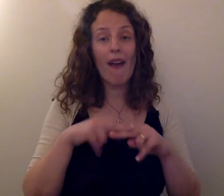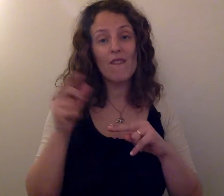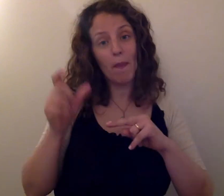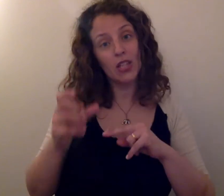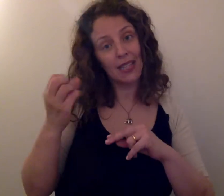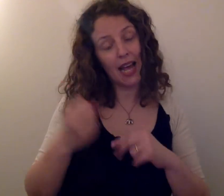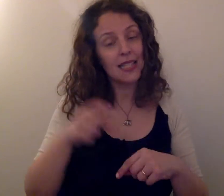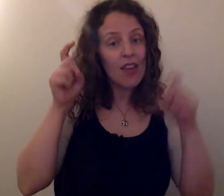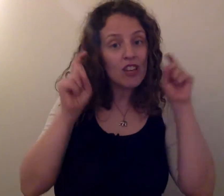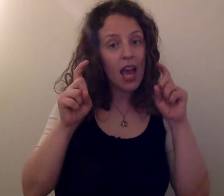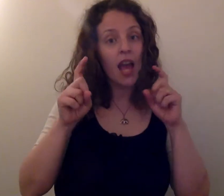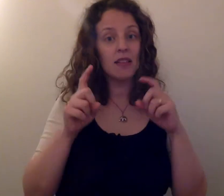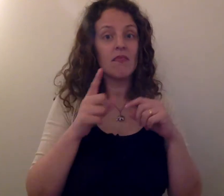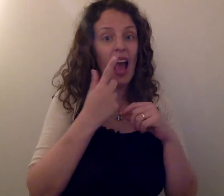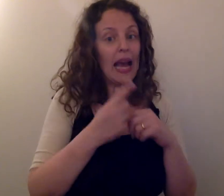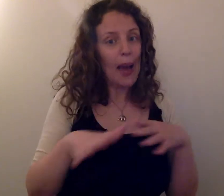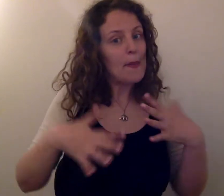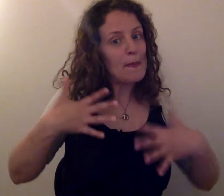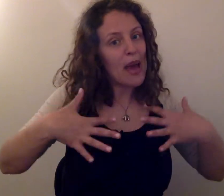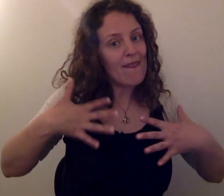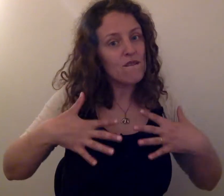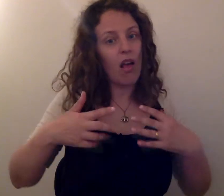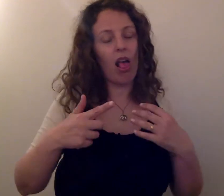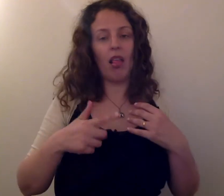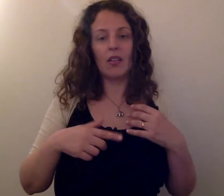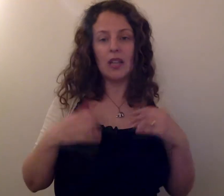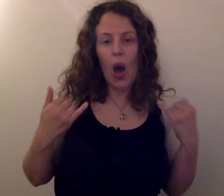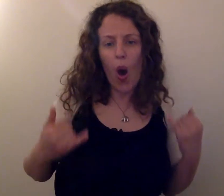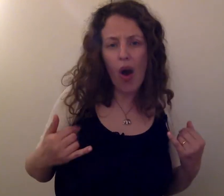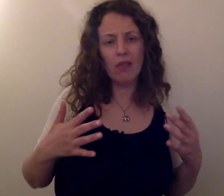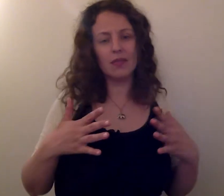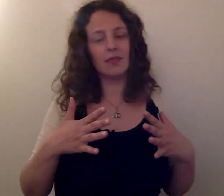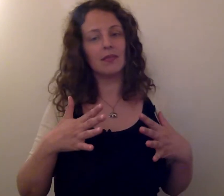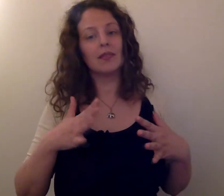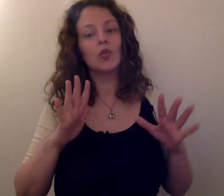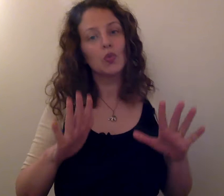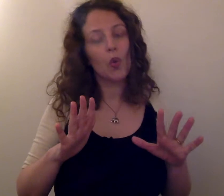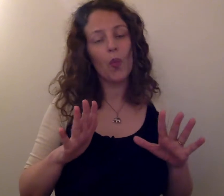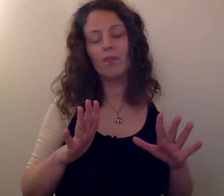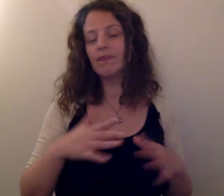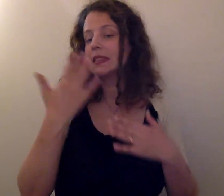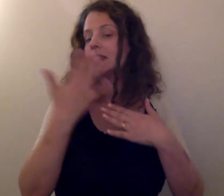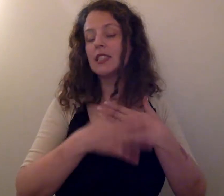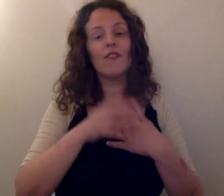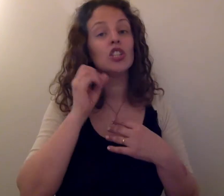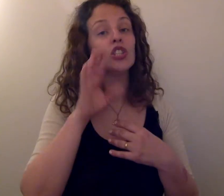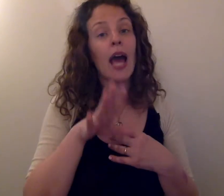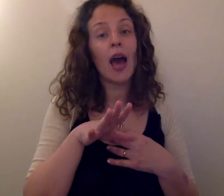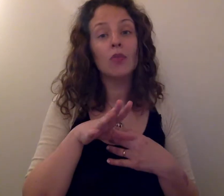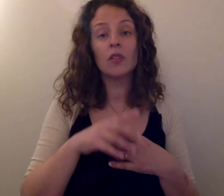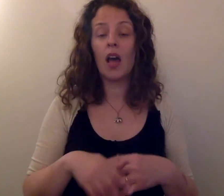If a deaf person has hearing aids it can be painful, hurt, so never shout.